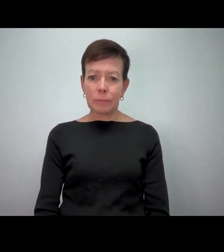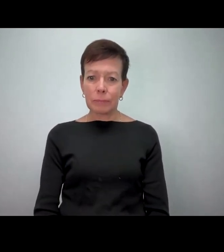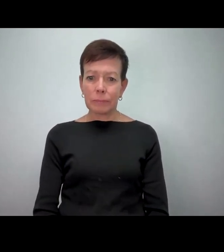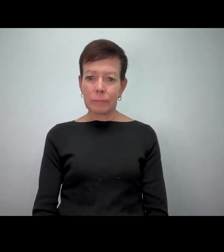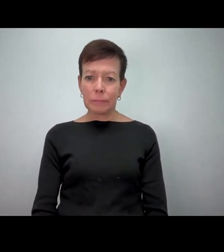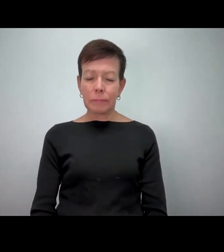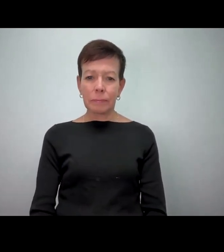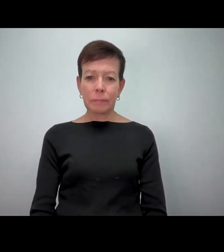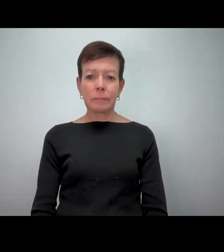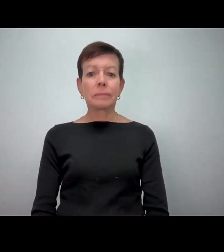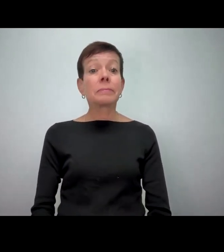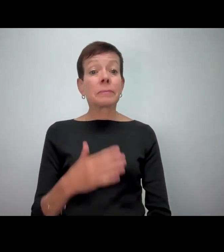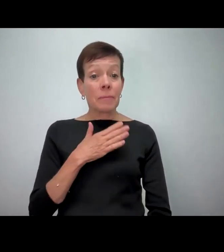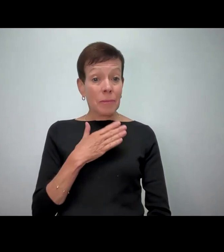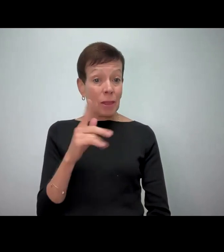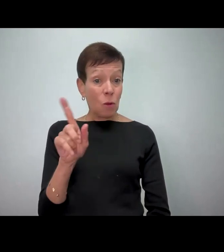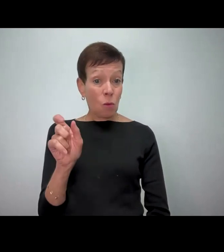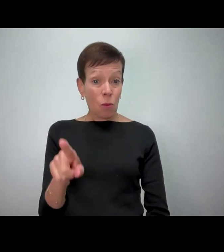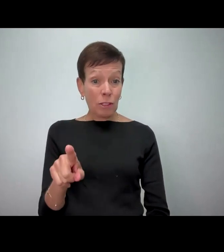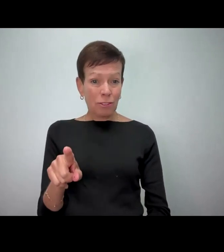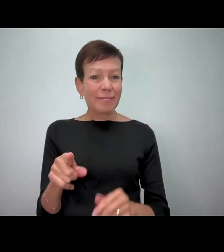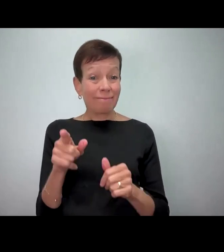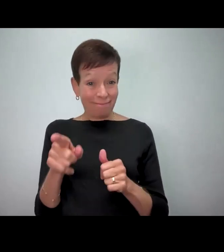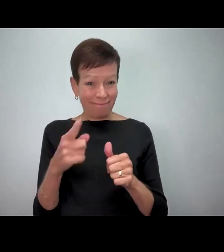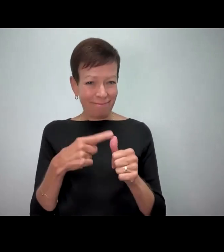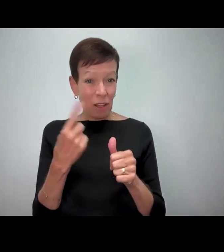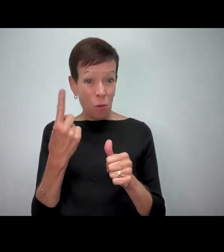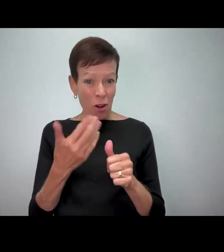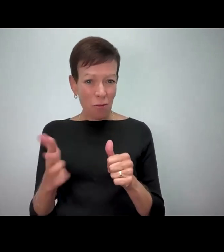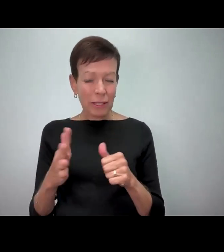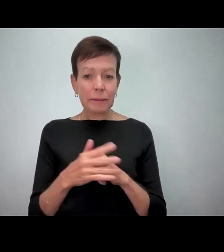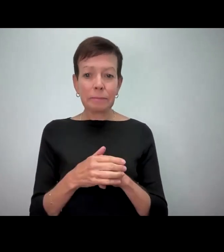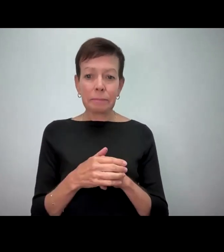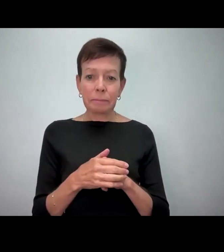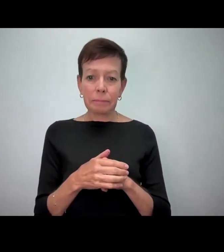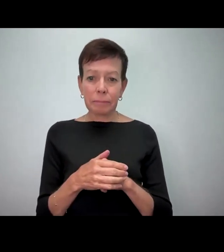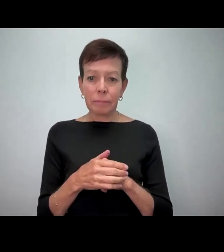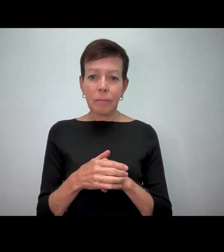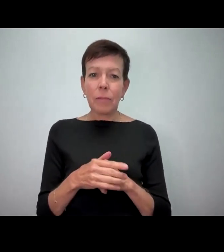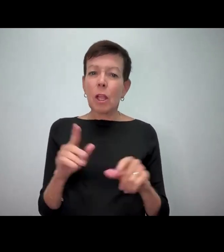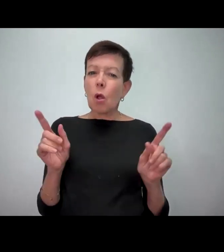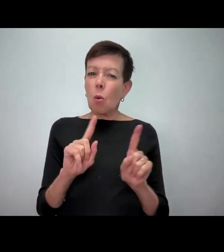There's one question already. Is there a place we can find previous projects that have been funded